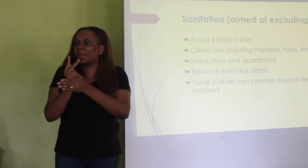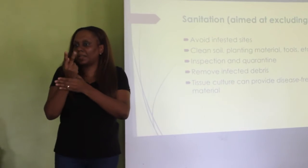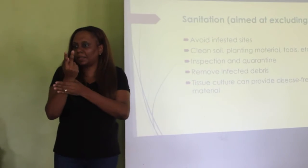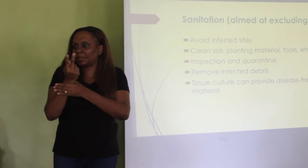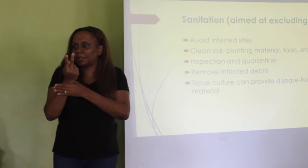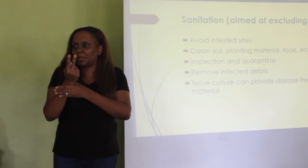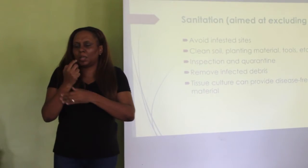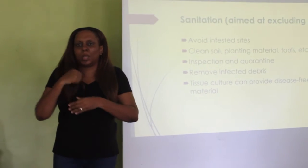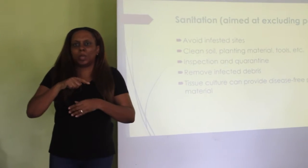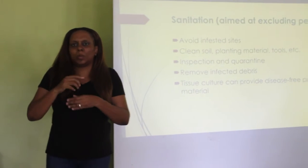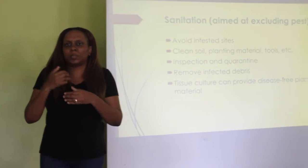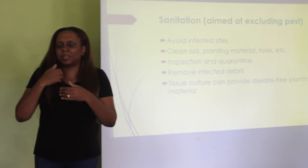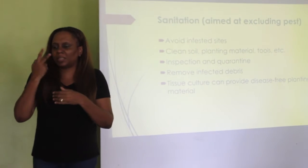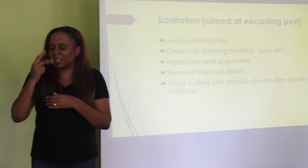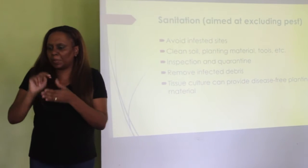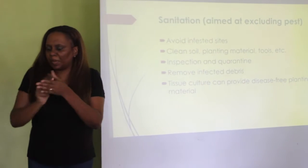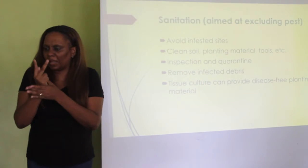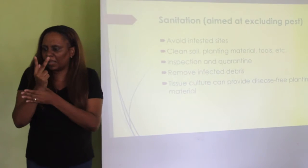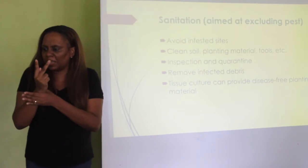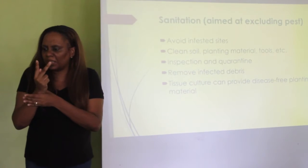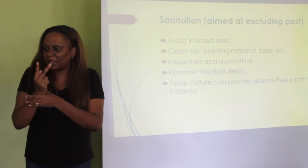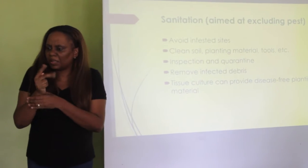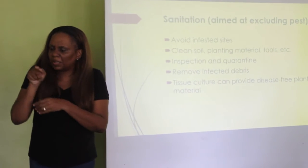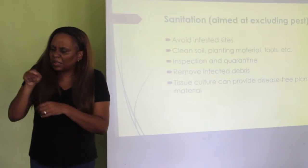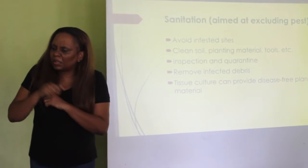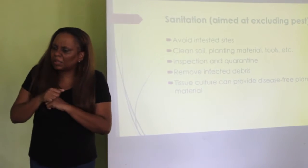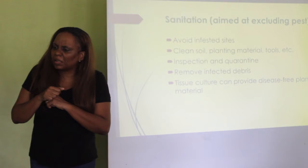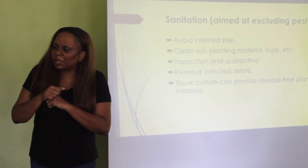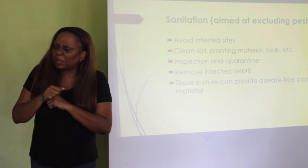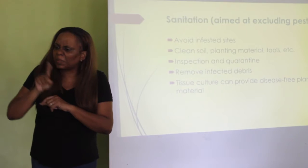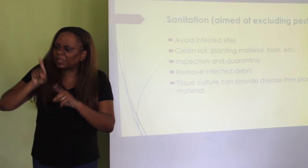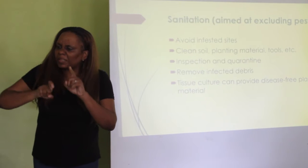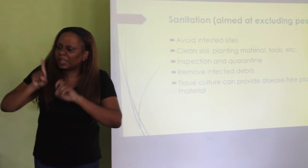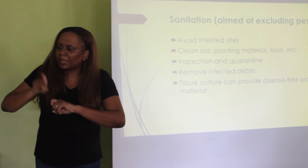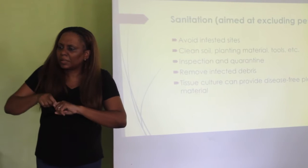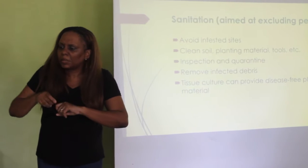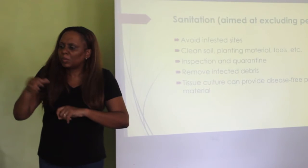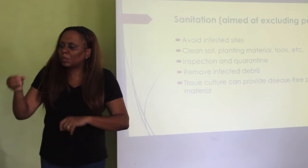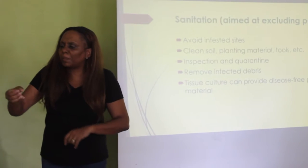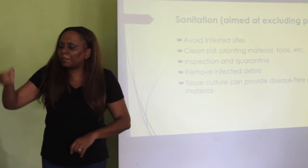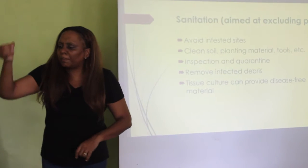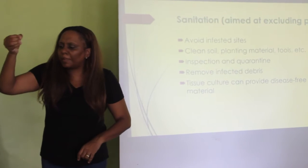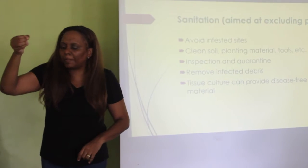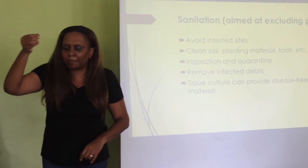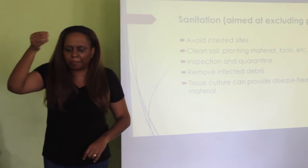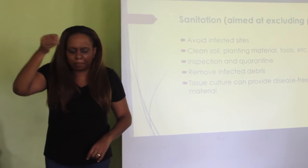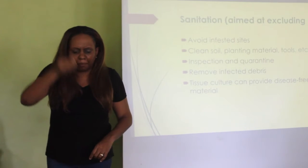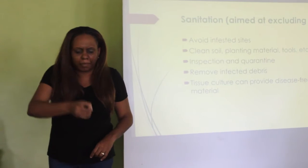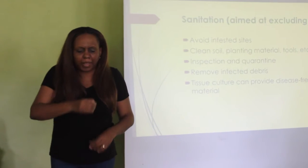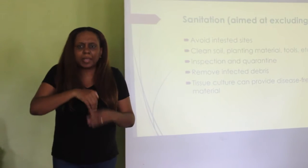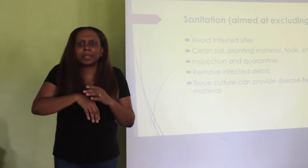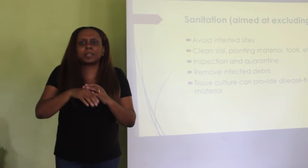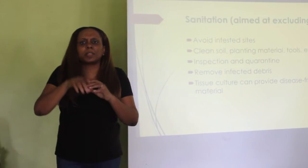and you you culture you grow those plants and then some little test tubes so you actually have to do